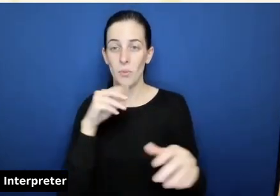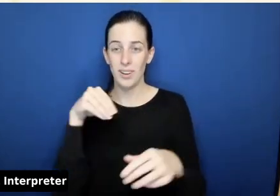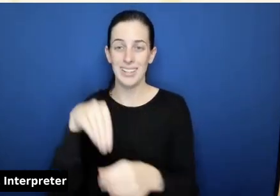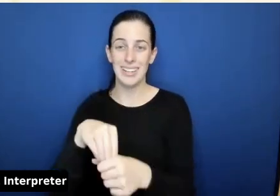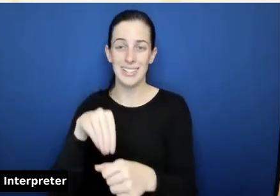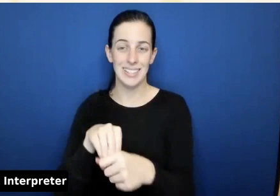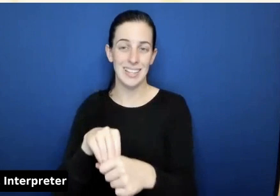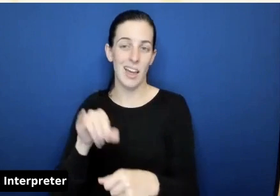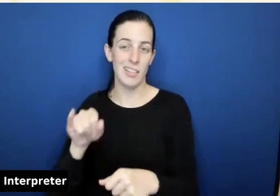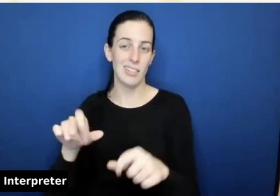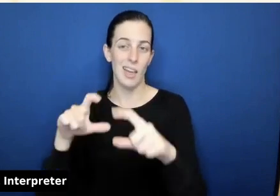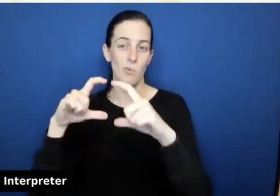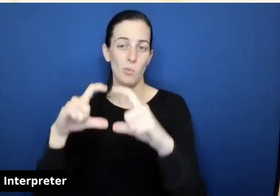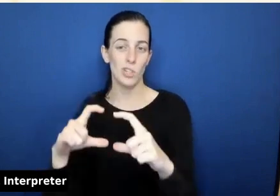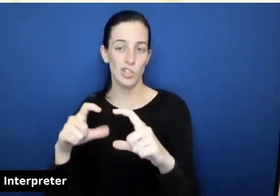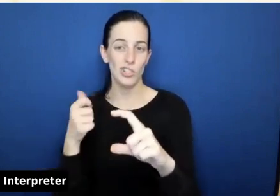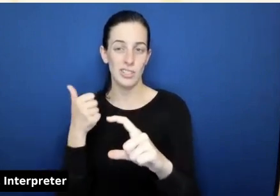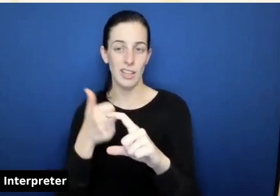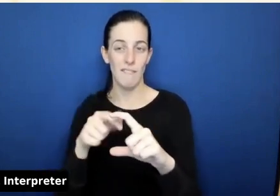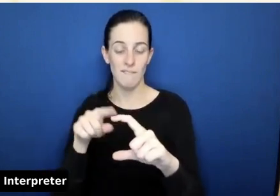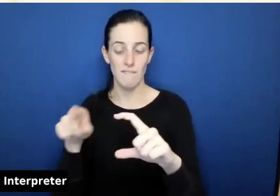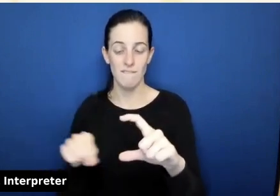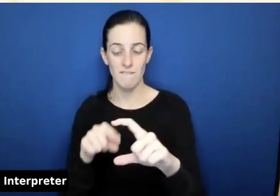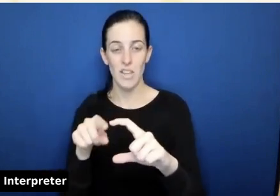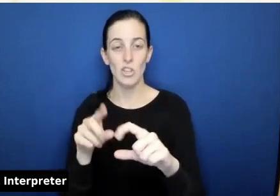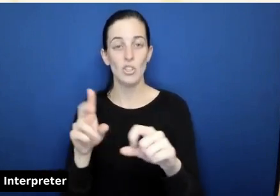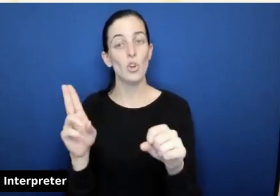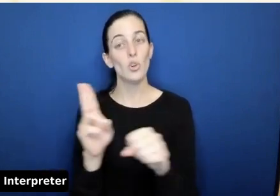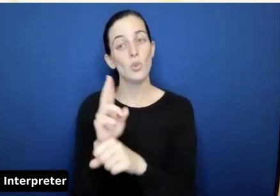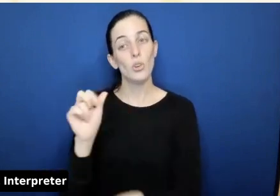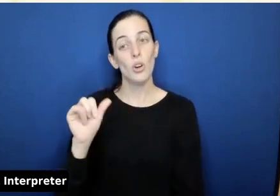So when developers use ARIA to create rich internet applications,